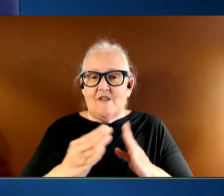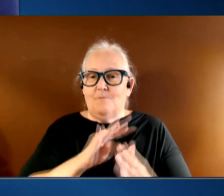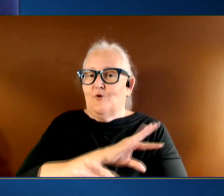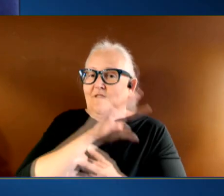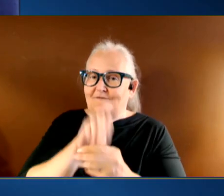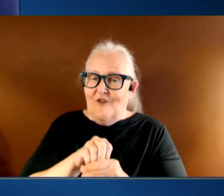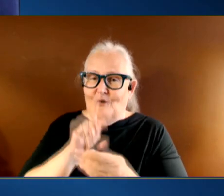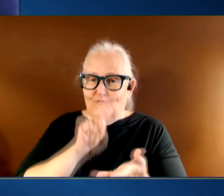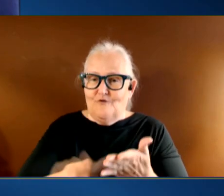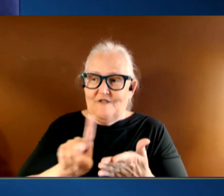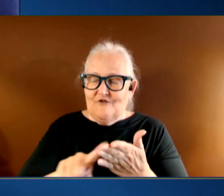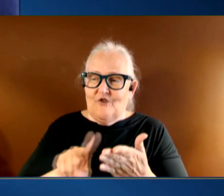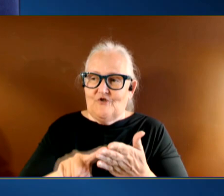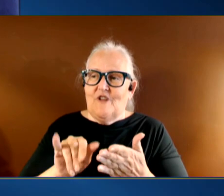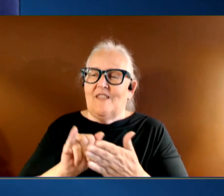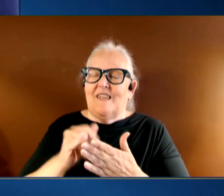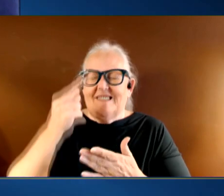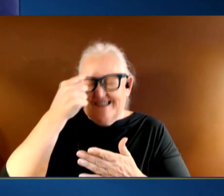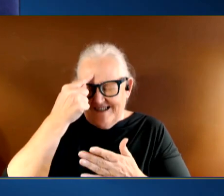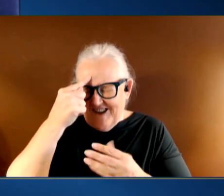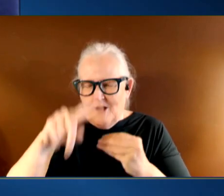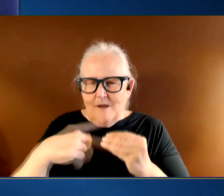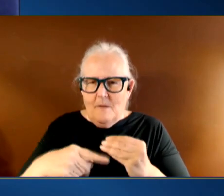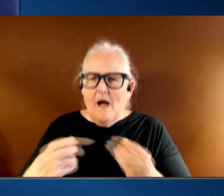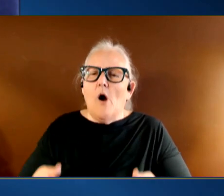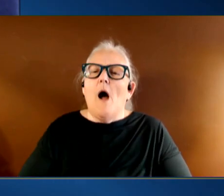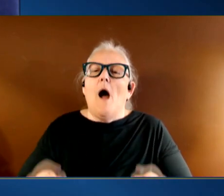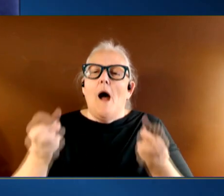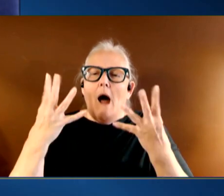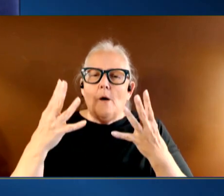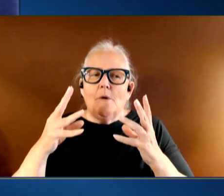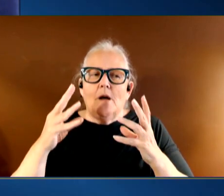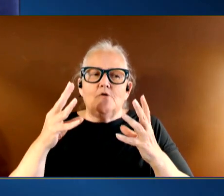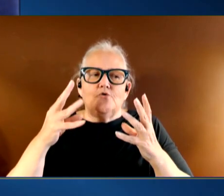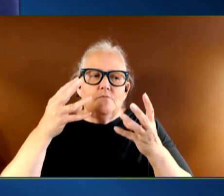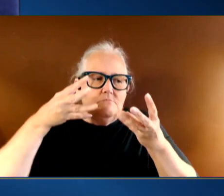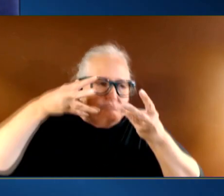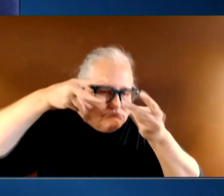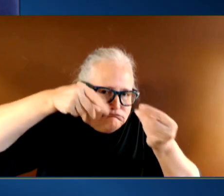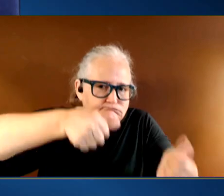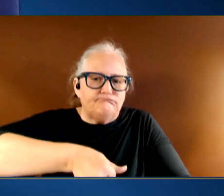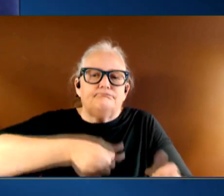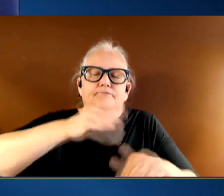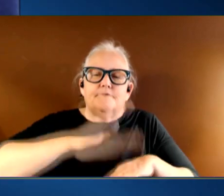into consideration how much people cost who have sickle cell disease. So, we interview caregivers.